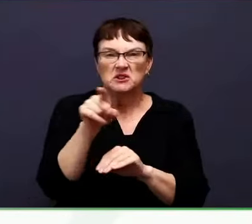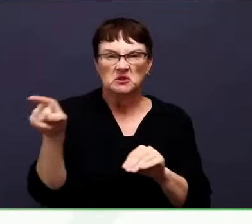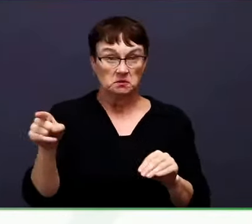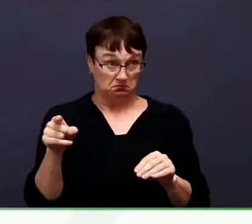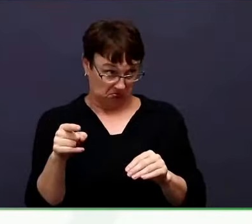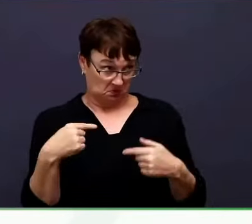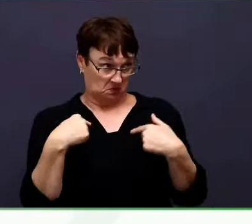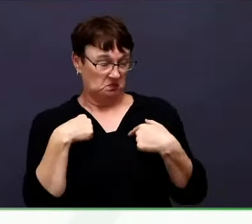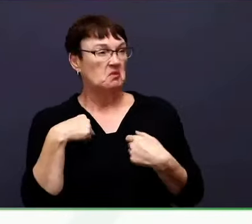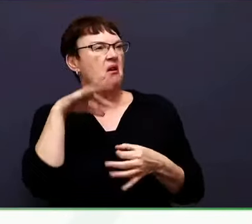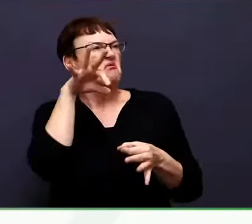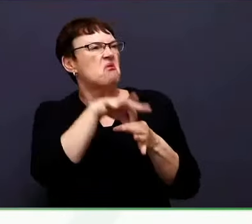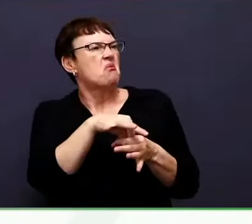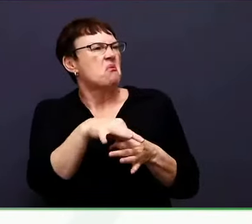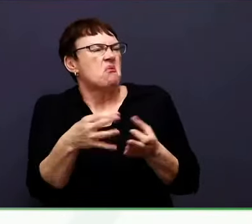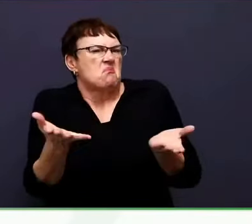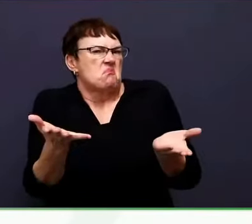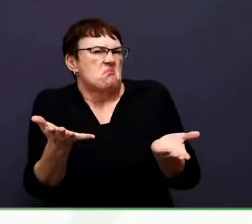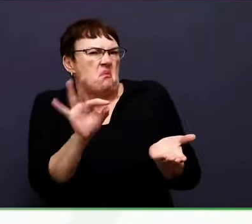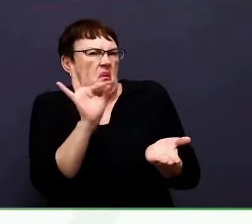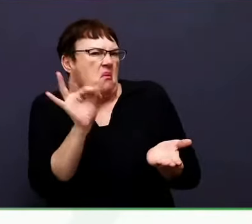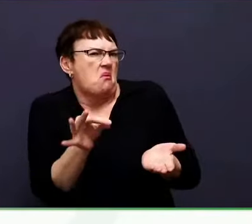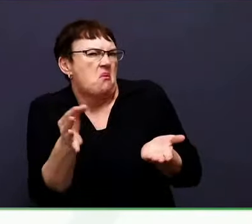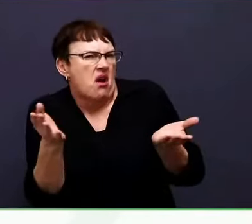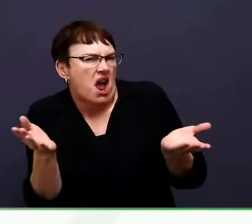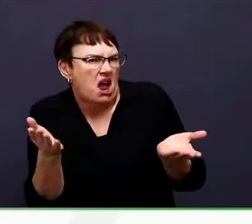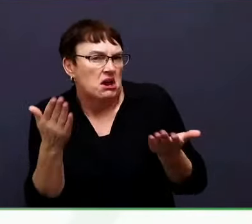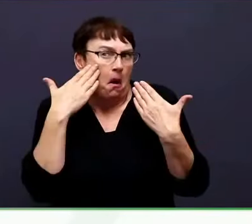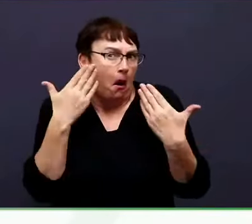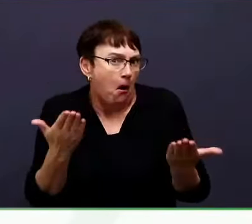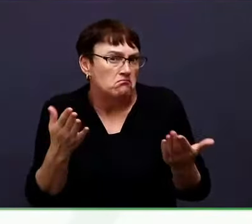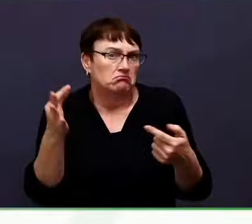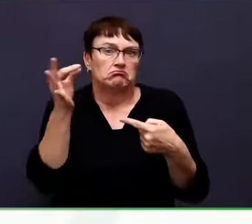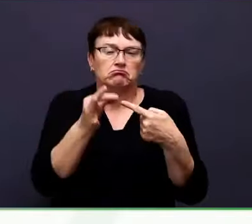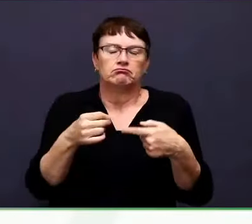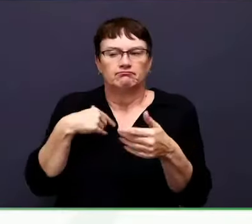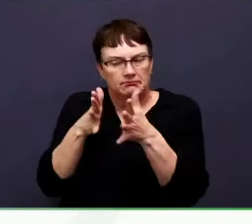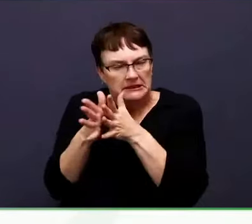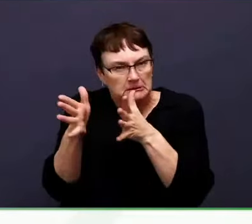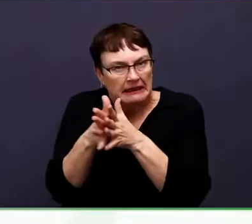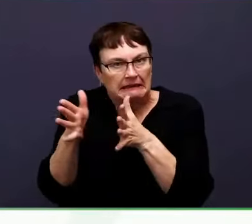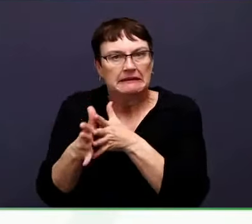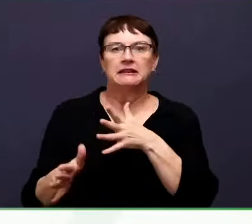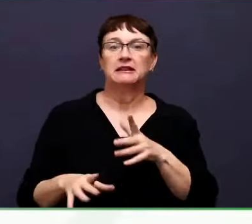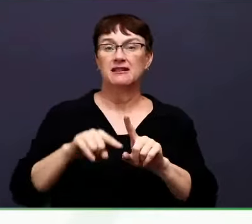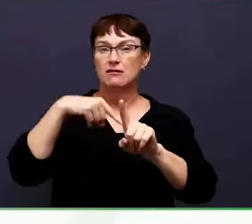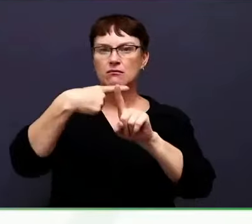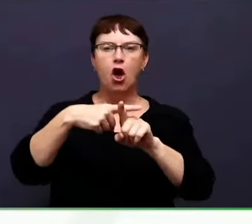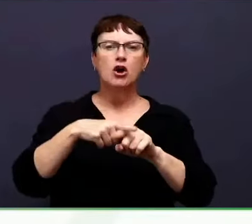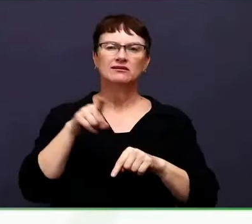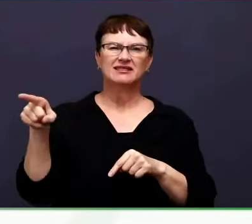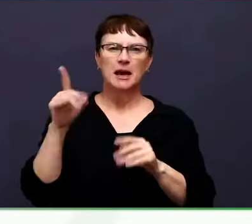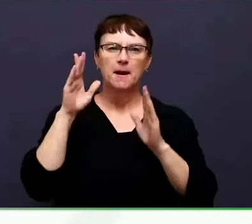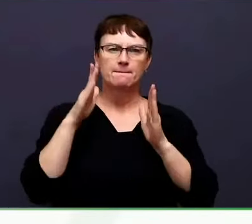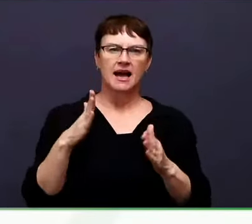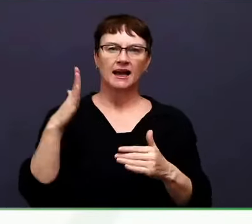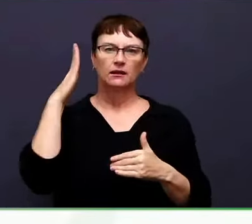We troubleshoot the different obstacles that could stand between the individual and successful participation, and we practice and